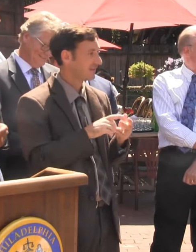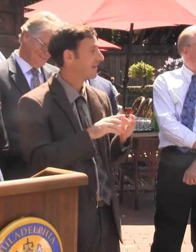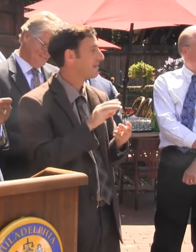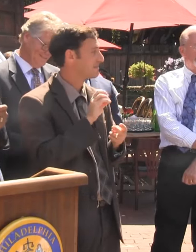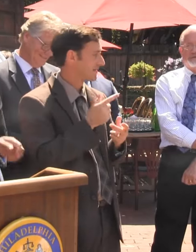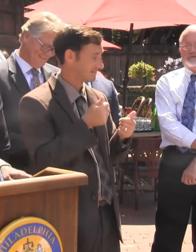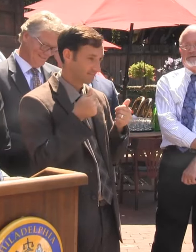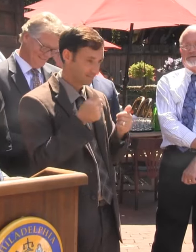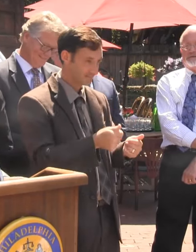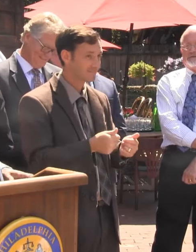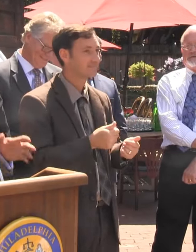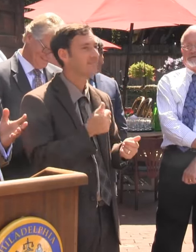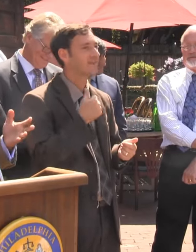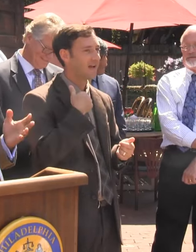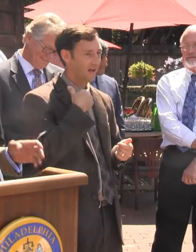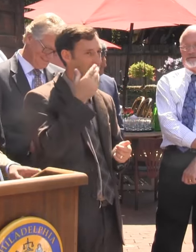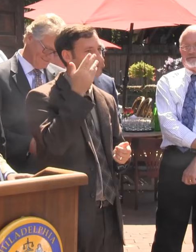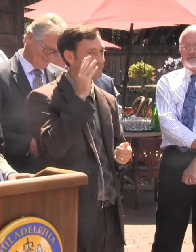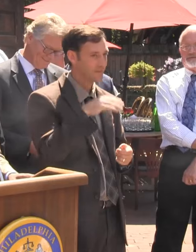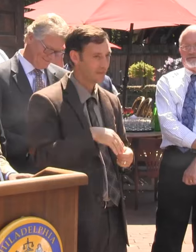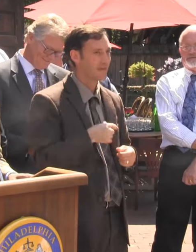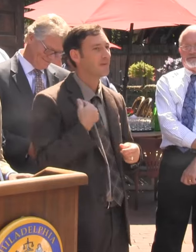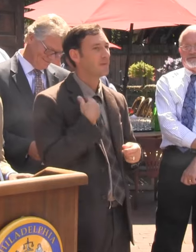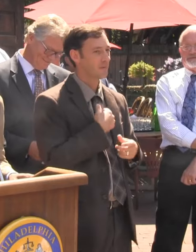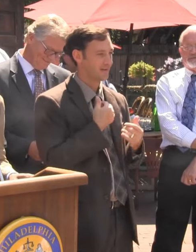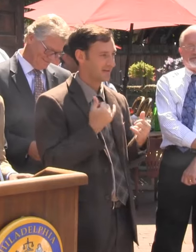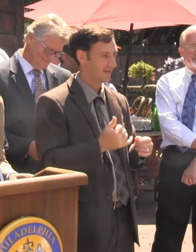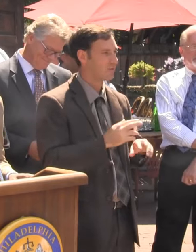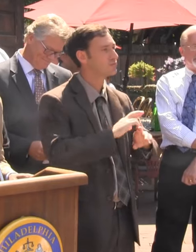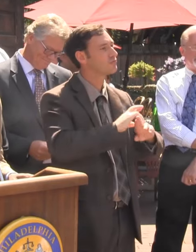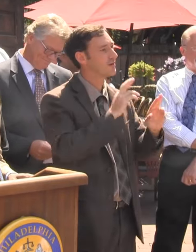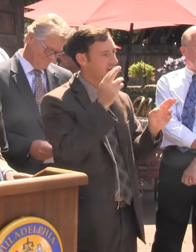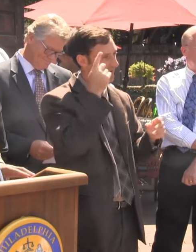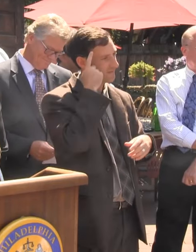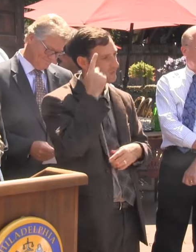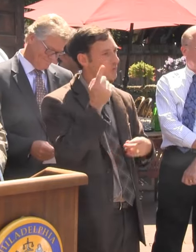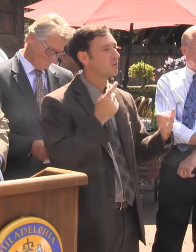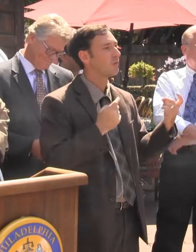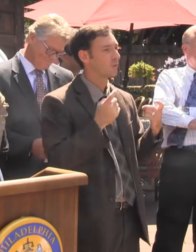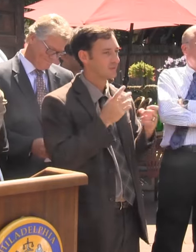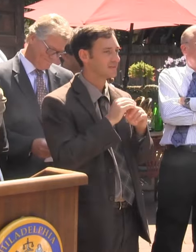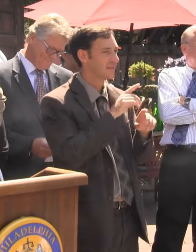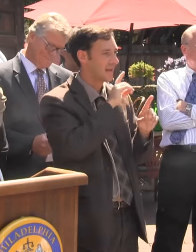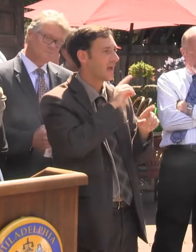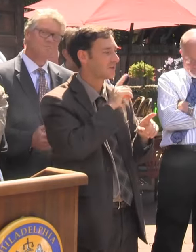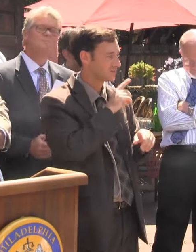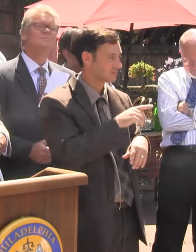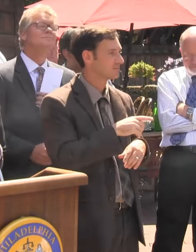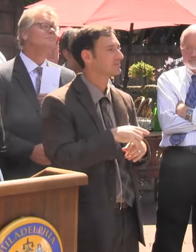I know that we are actually now ready for the Q&A as the two folks who are really in